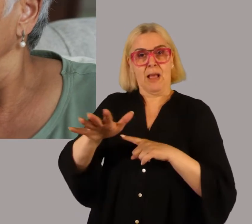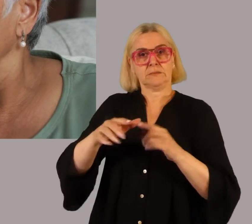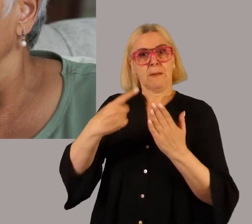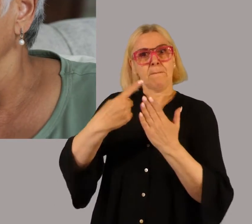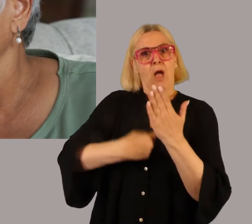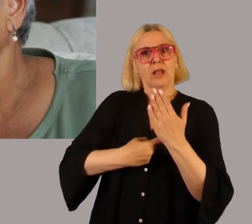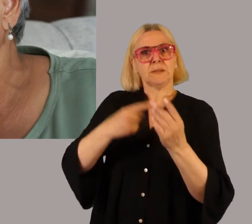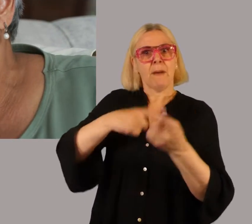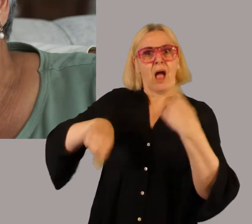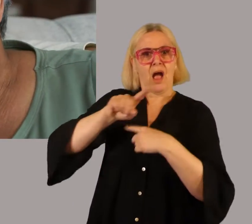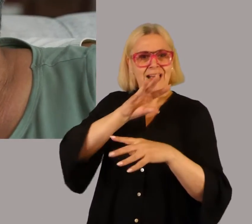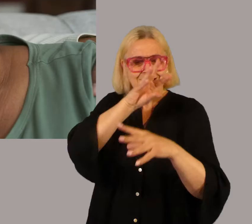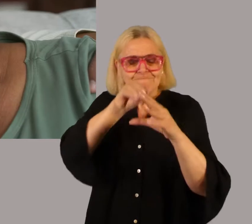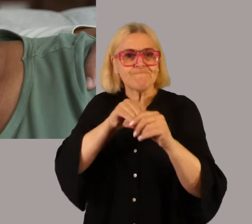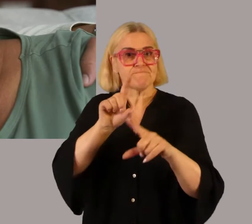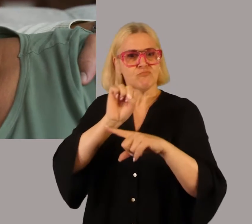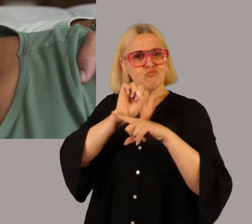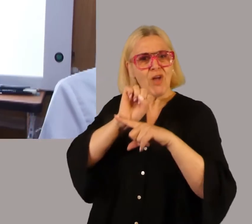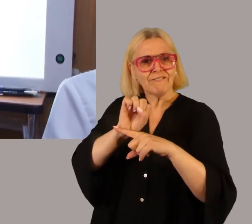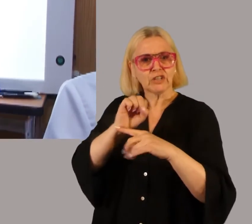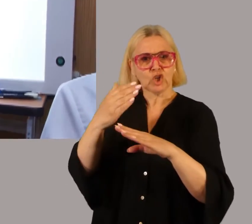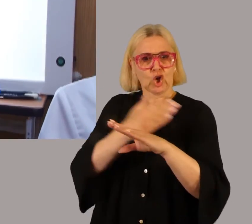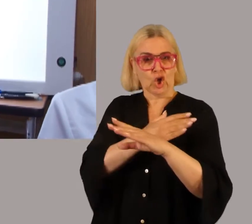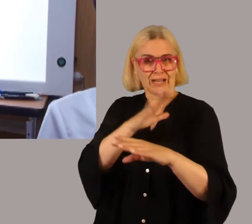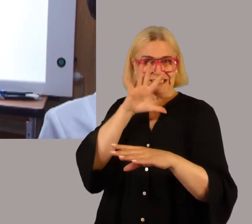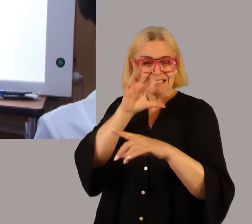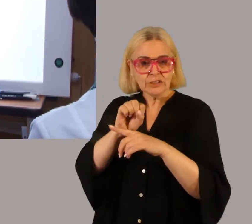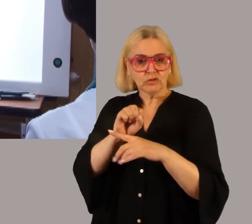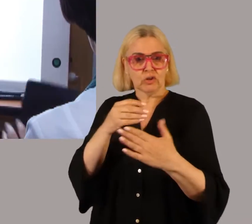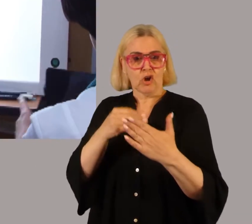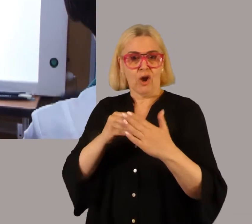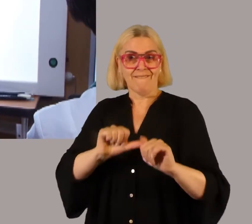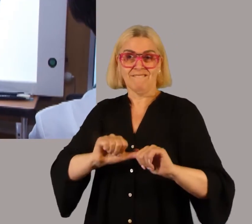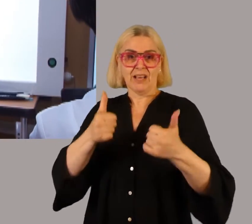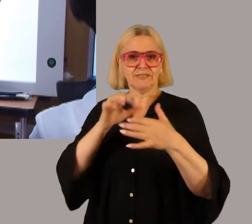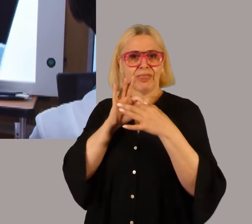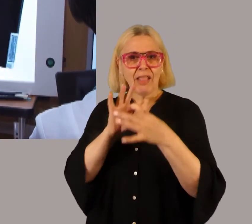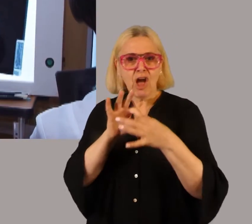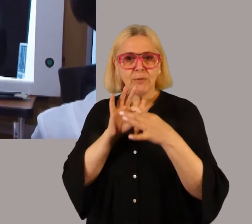policymakers to invest in prevention, early detection, and cost-effective therapy,